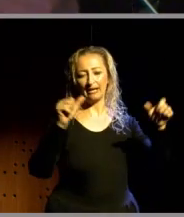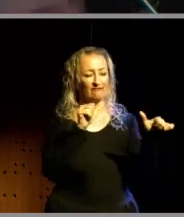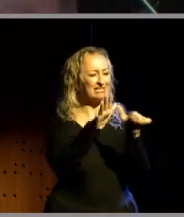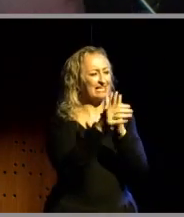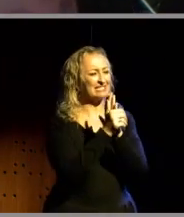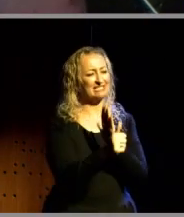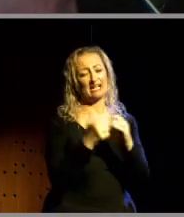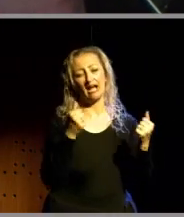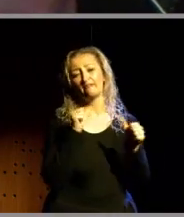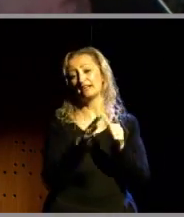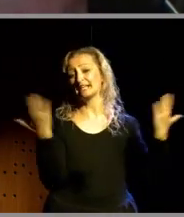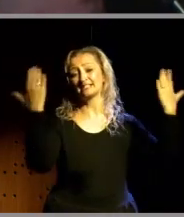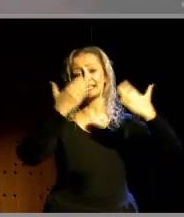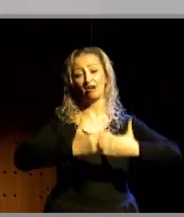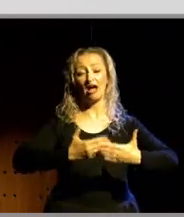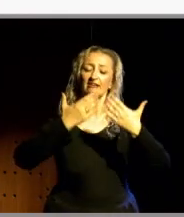Thank you very much.